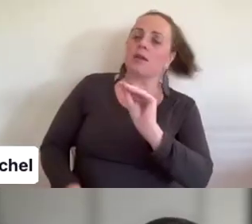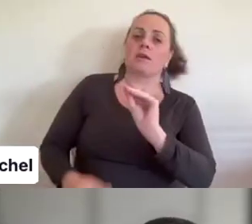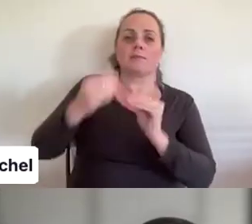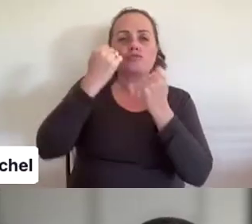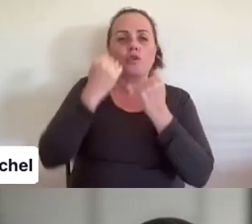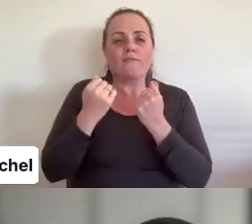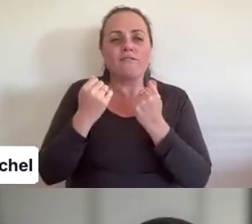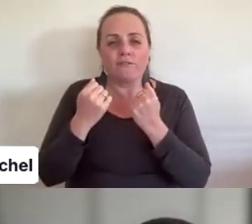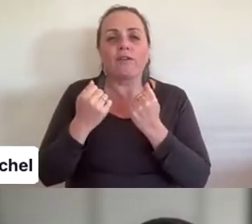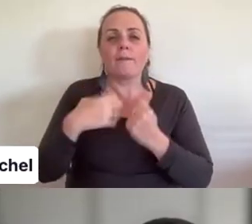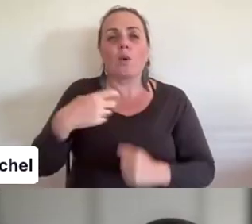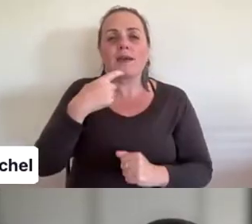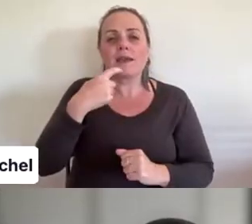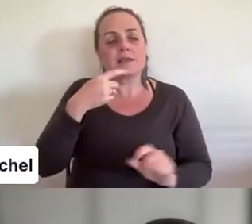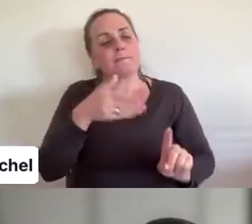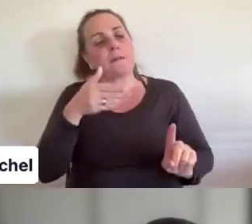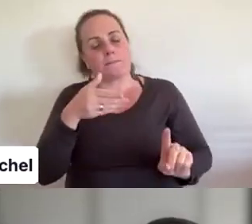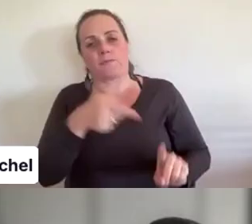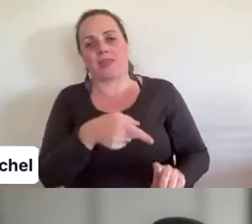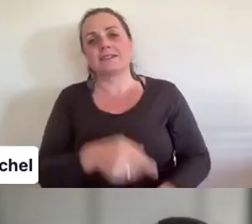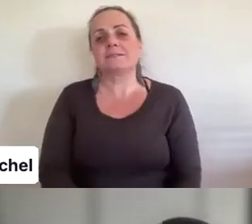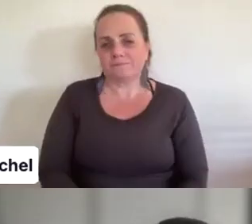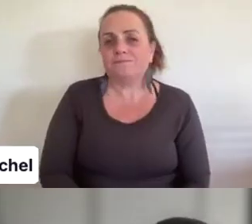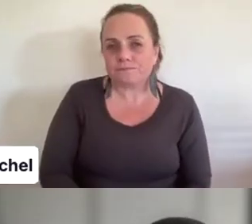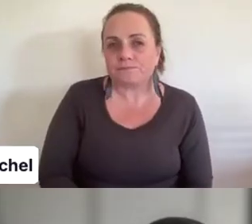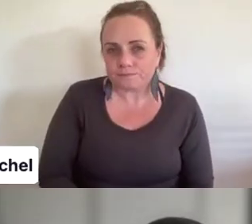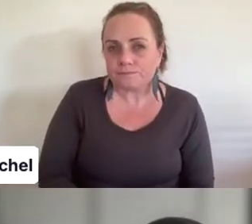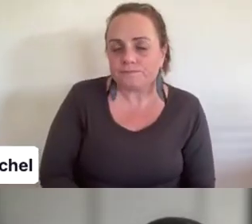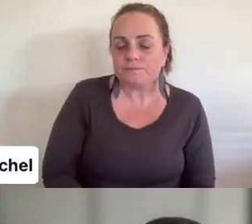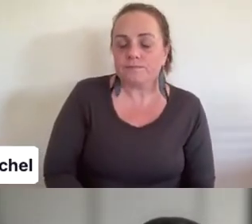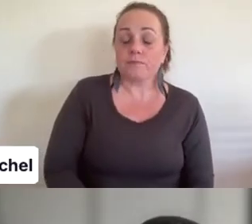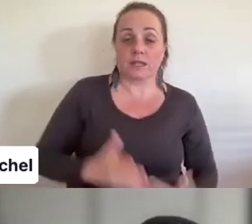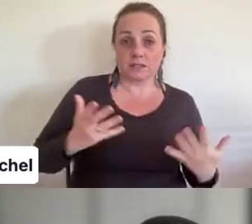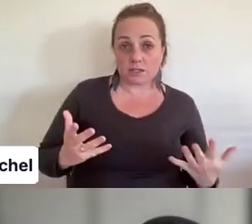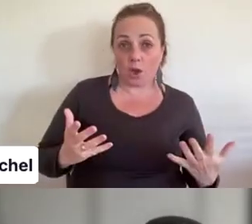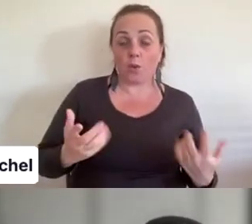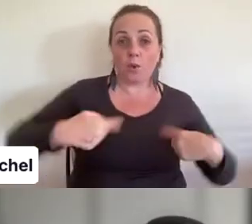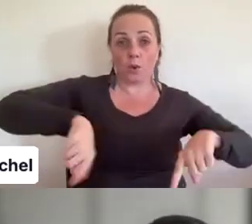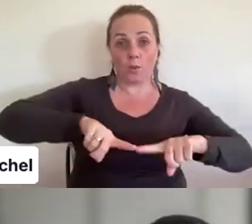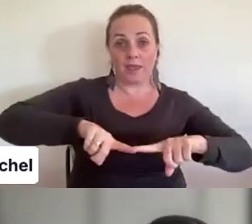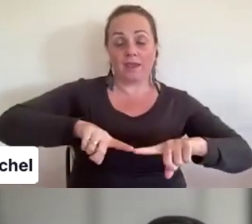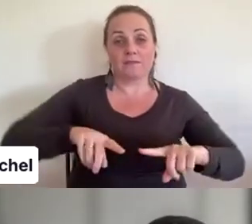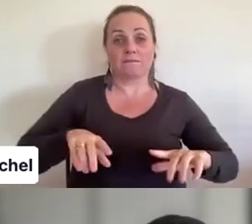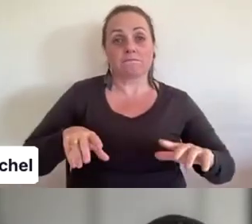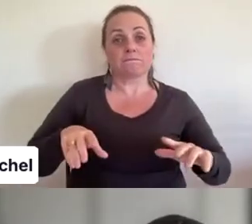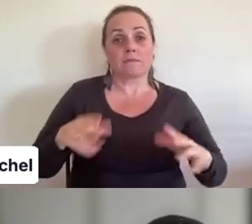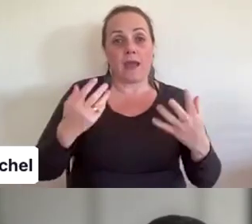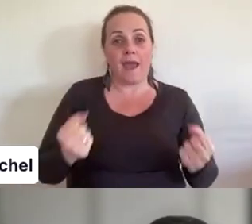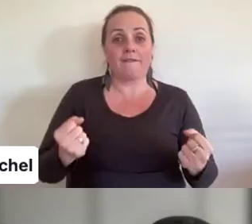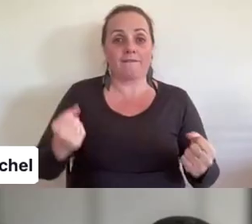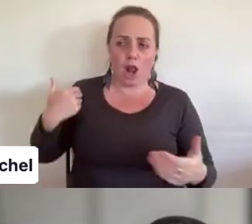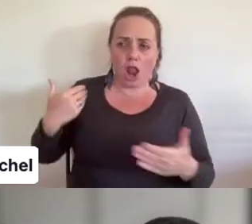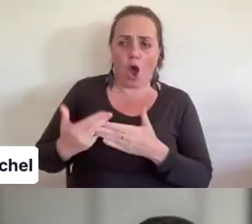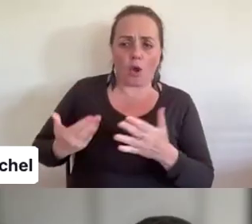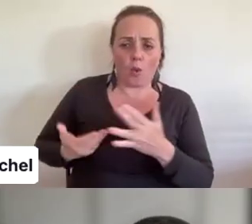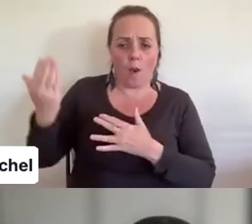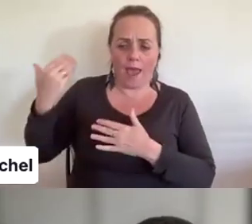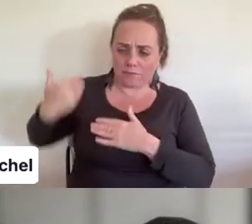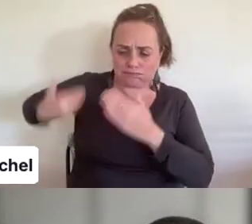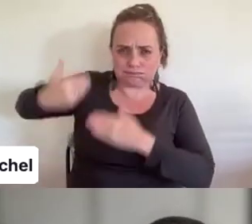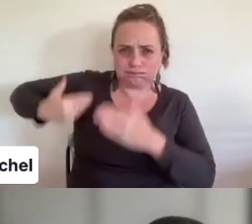an easier manner. So although we've had a long path to get here, I'm excited to be here and